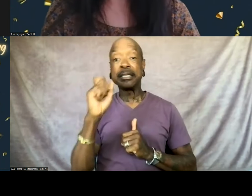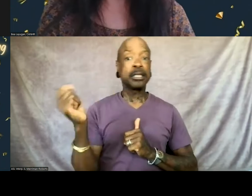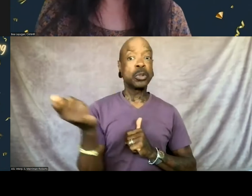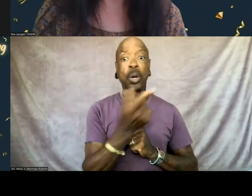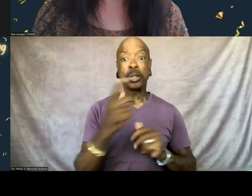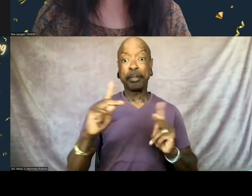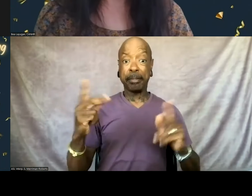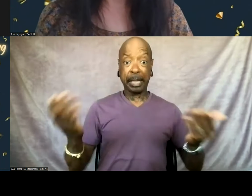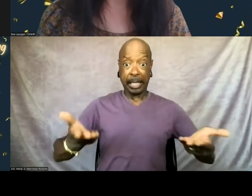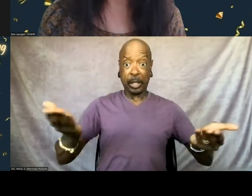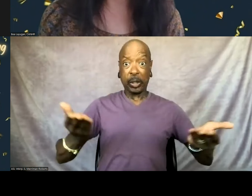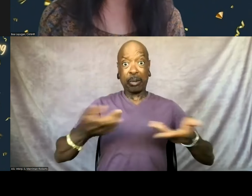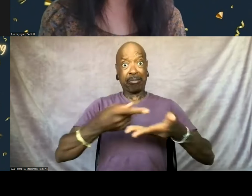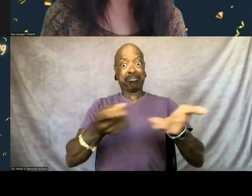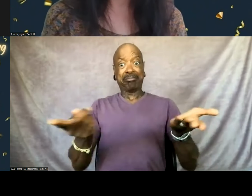» Woo-hoo.